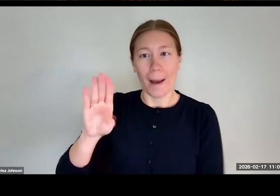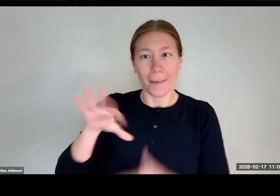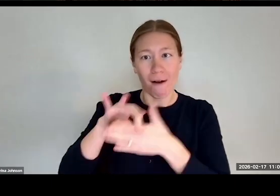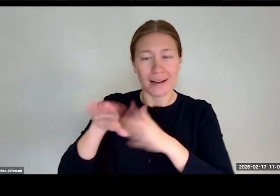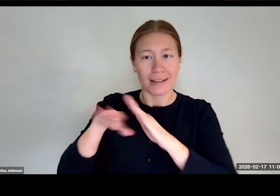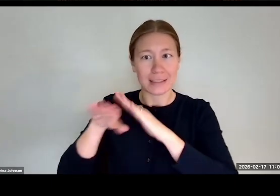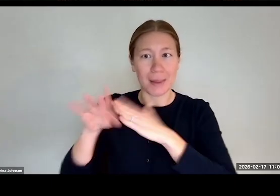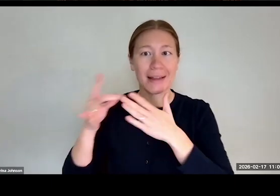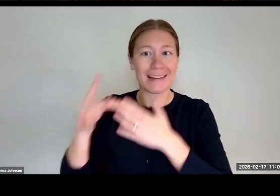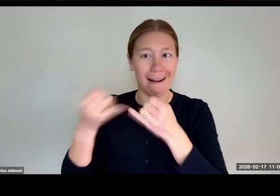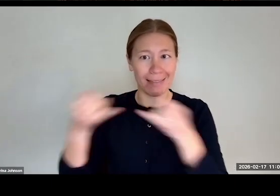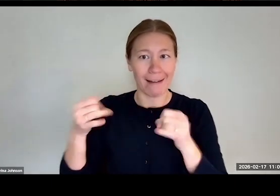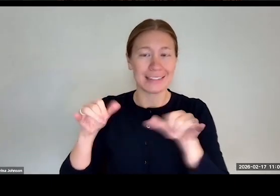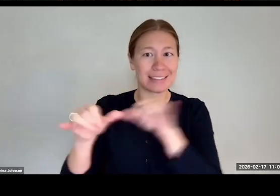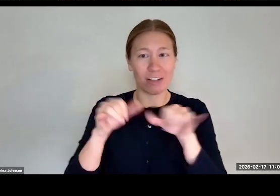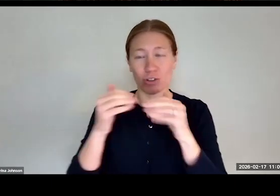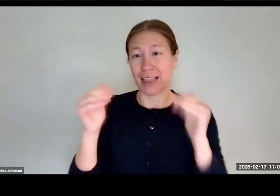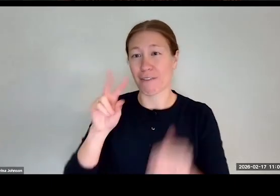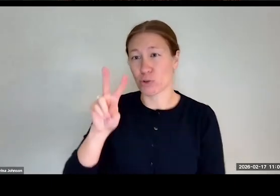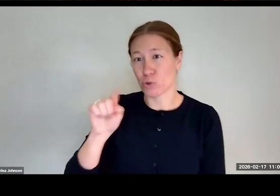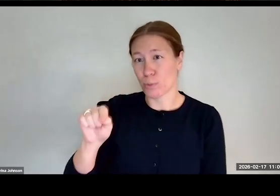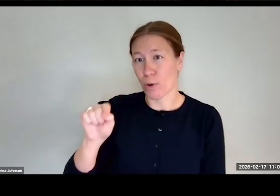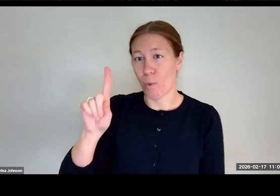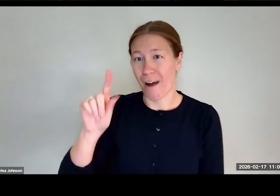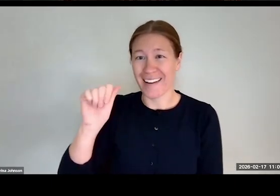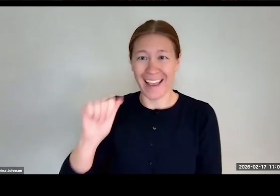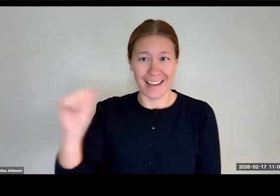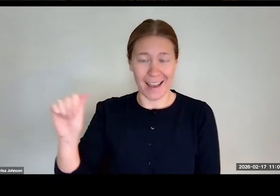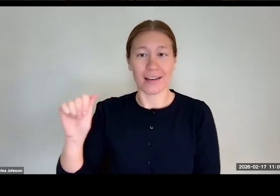level 2.1 AA in all of the digital materials